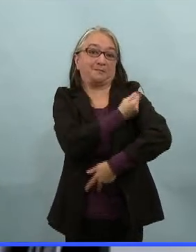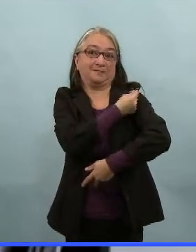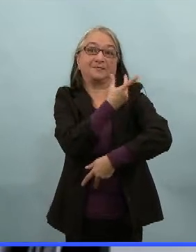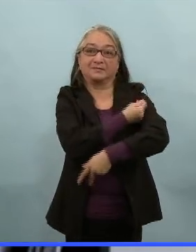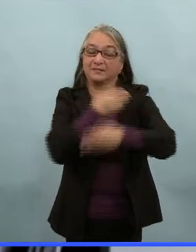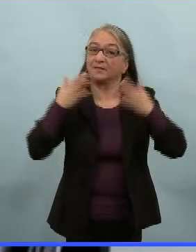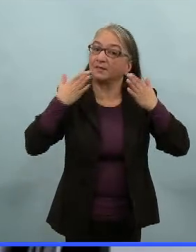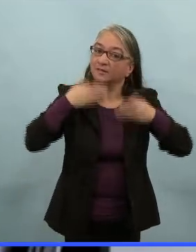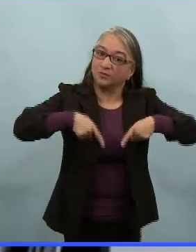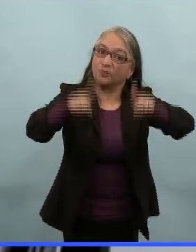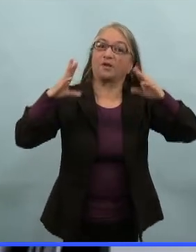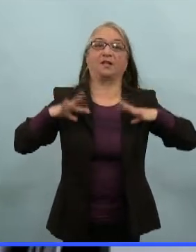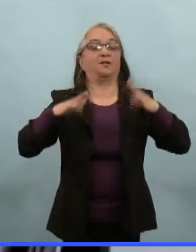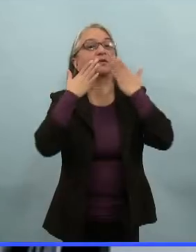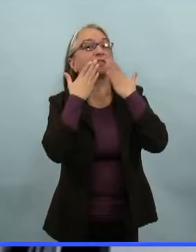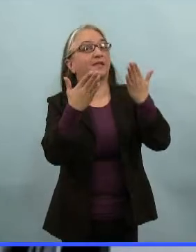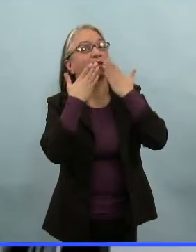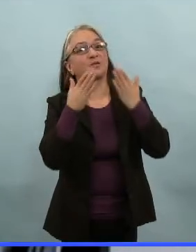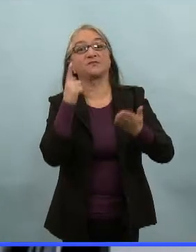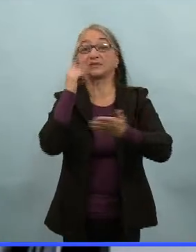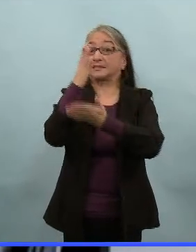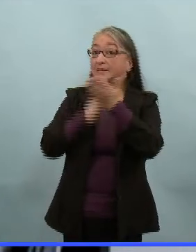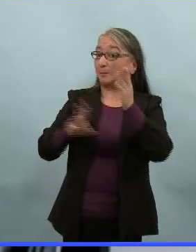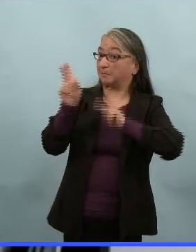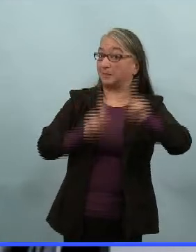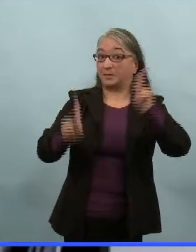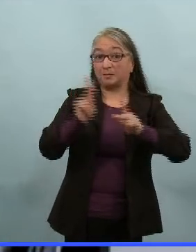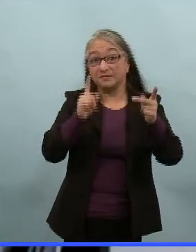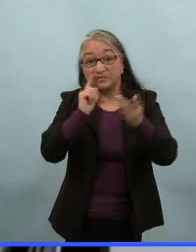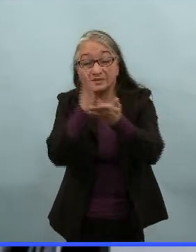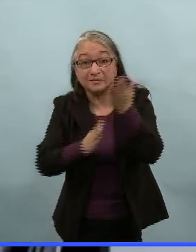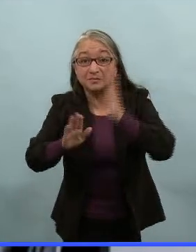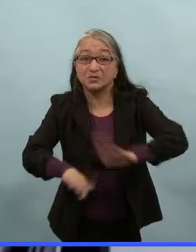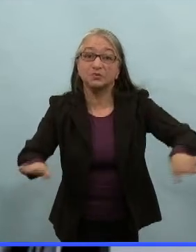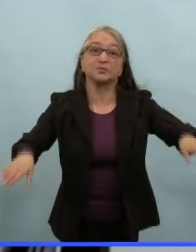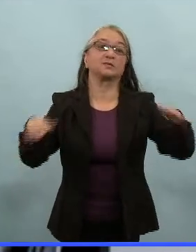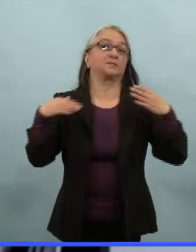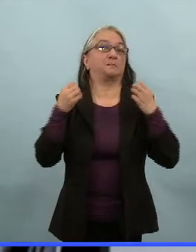your kids and for youth or to support others who needed a little extra help